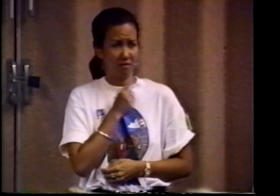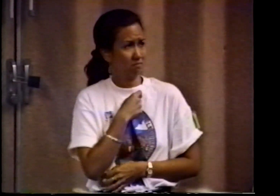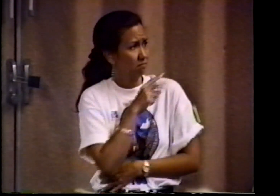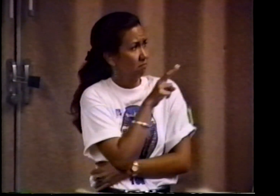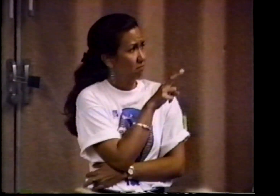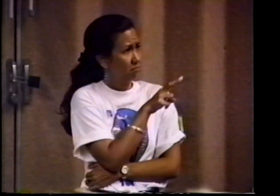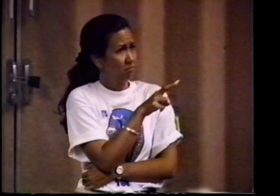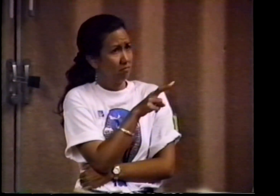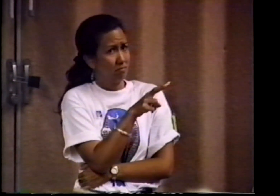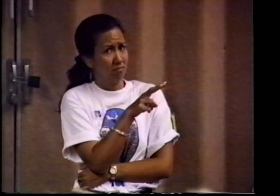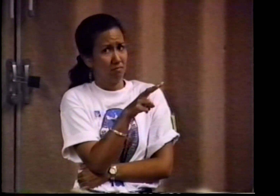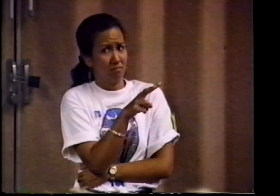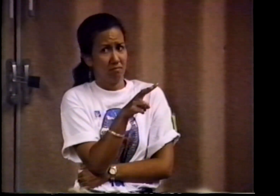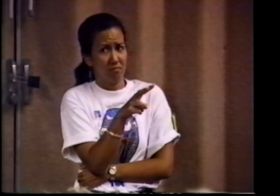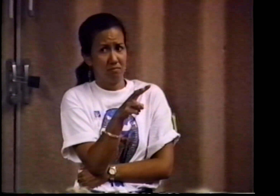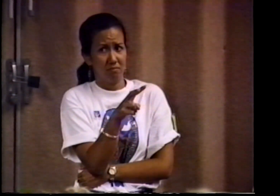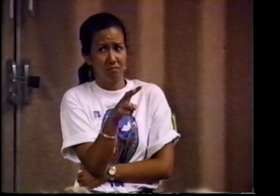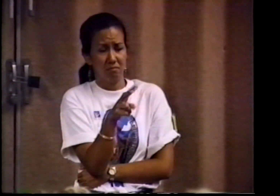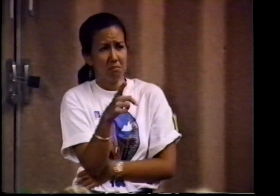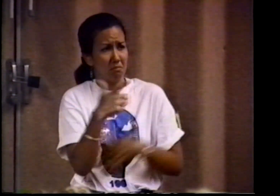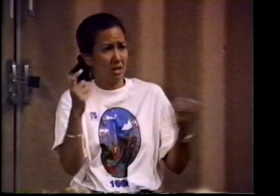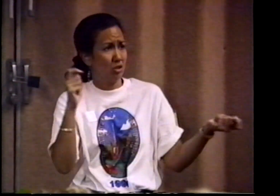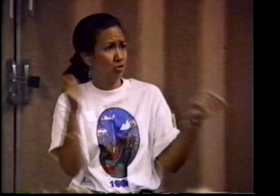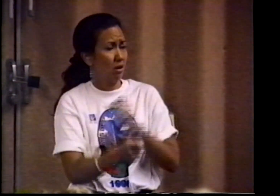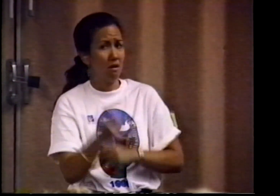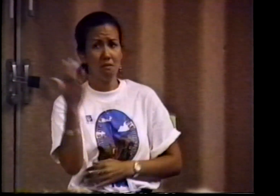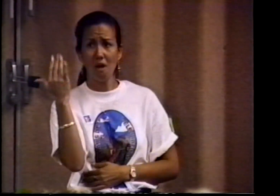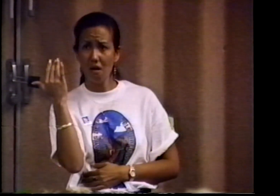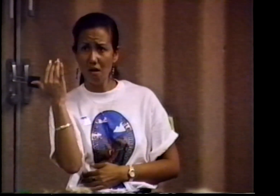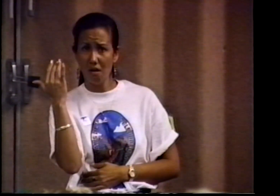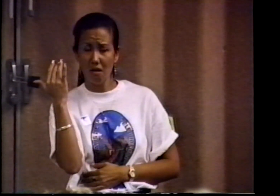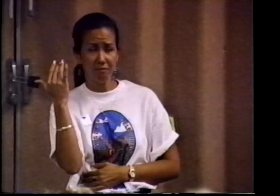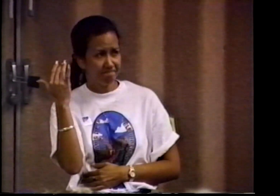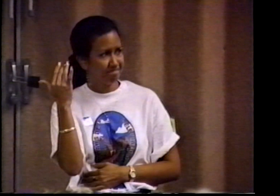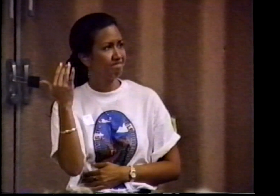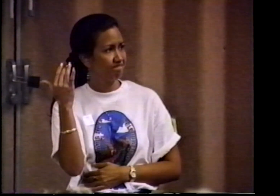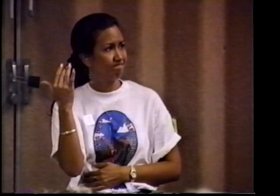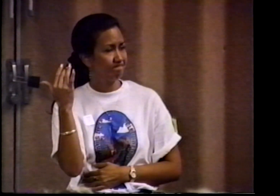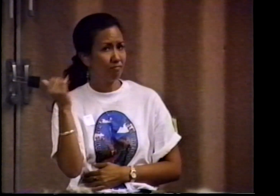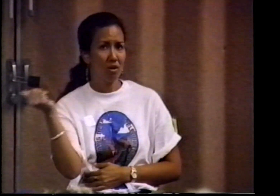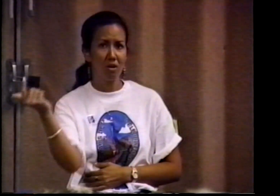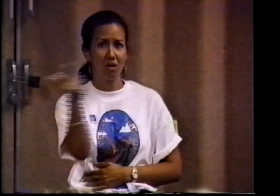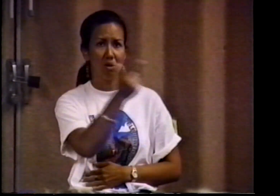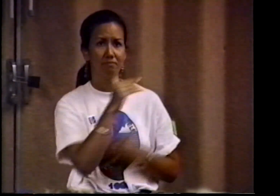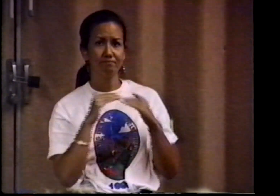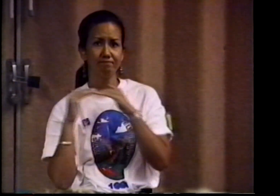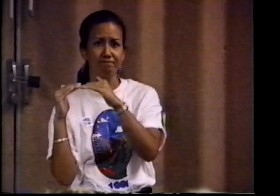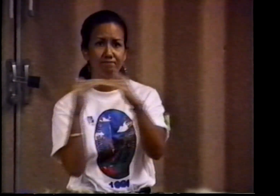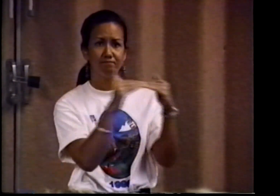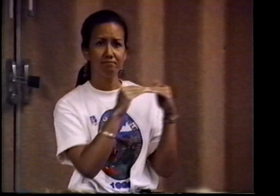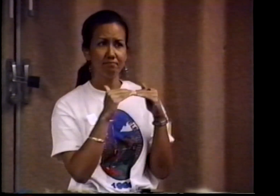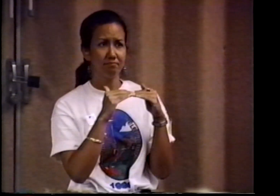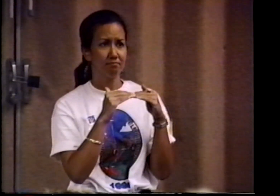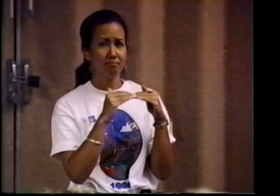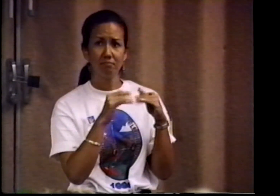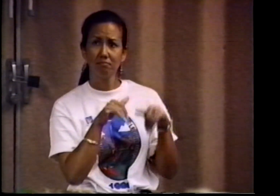deaf people; I observed my surroundings, and it was a very big change for me because I